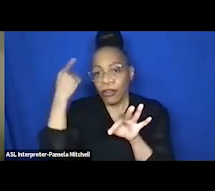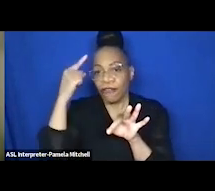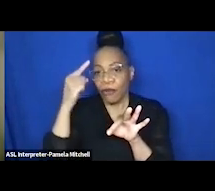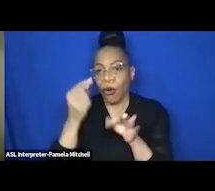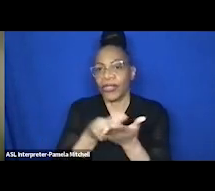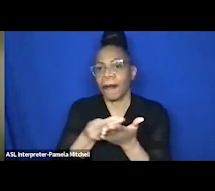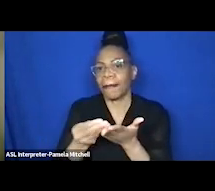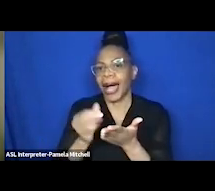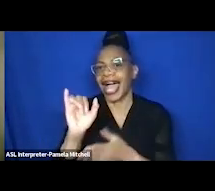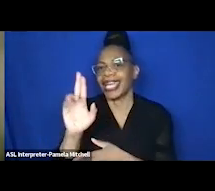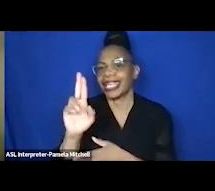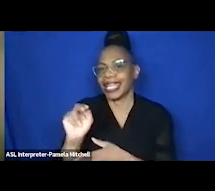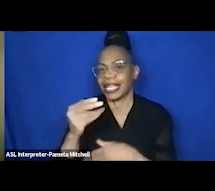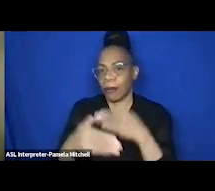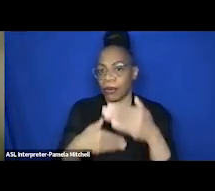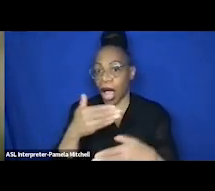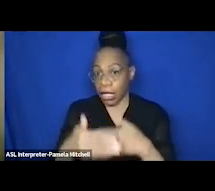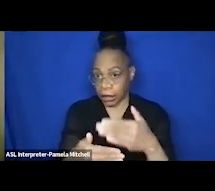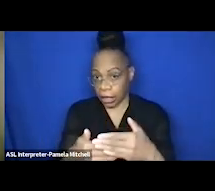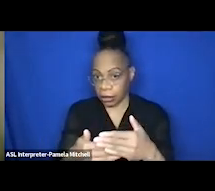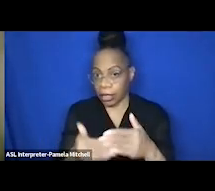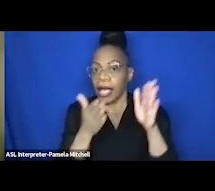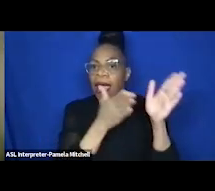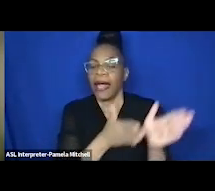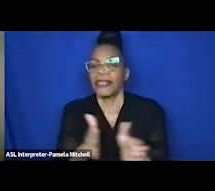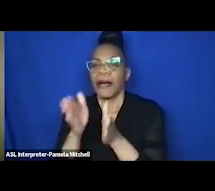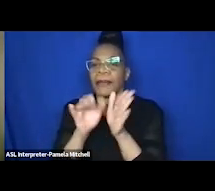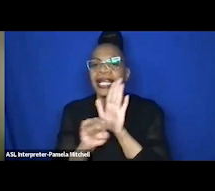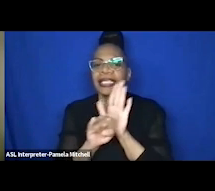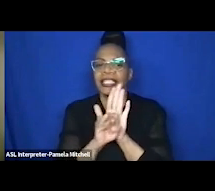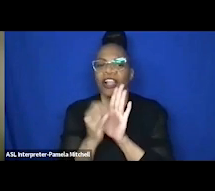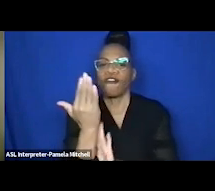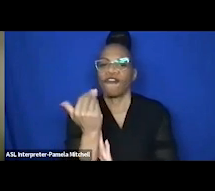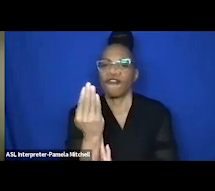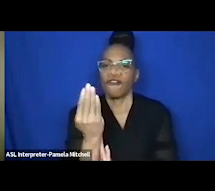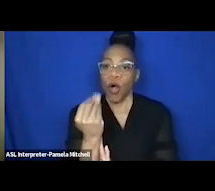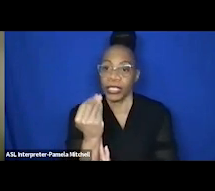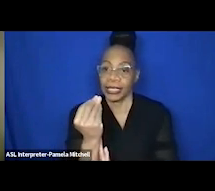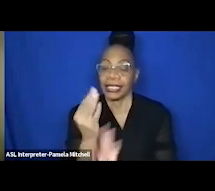So this plan identified 14 key priority areas for this funding opportunity,